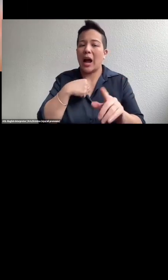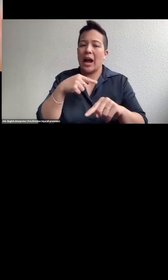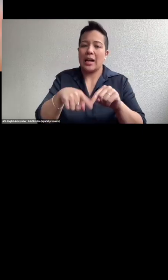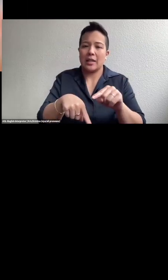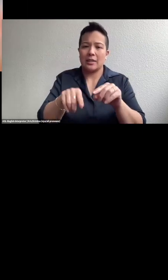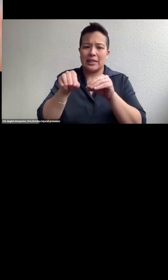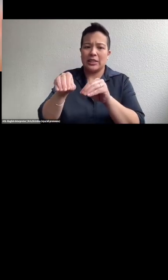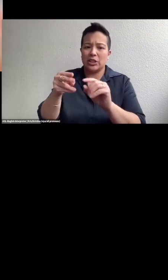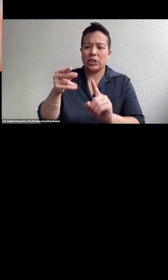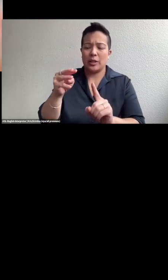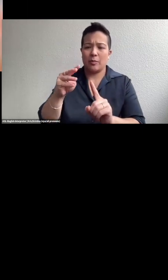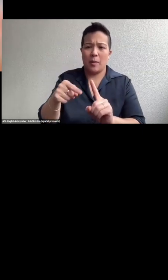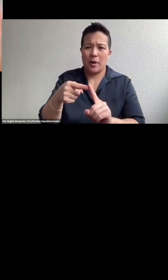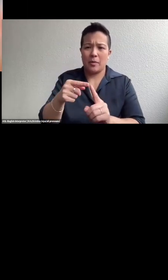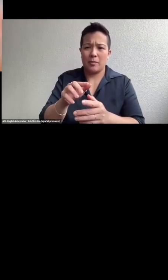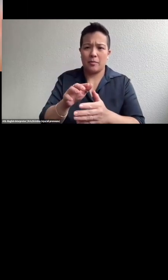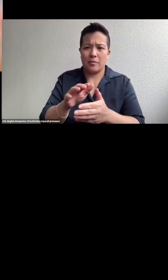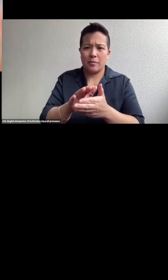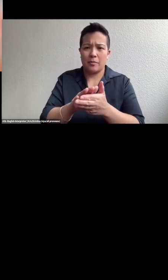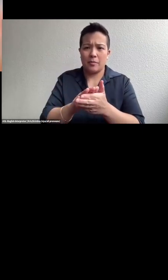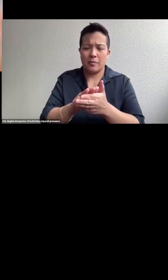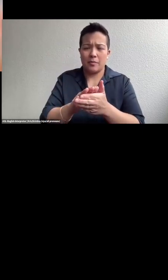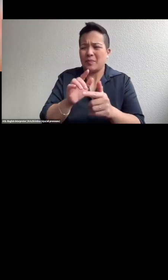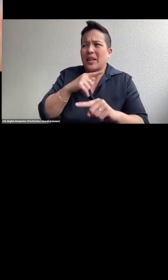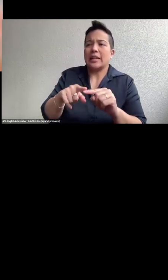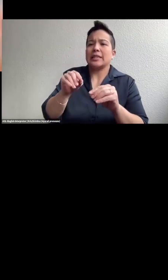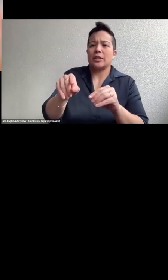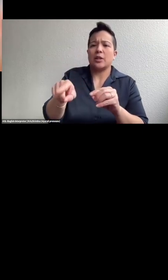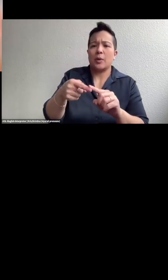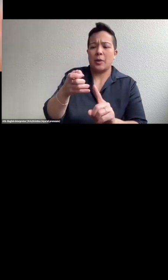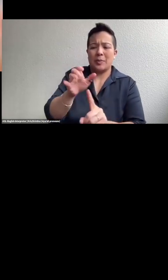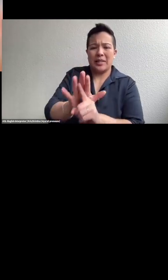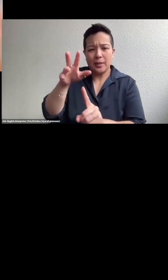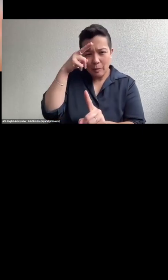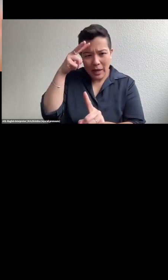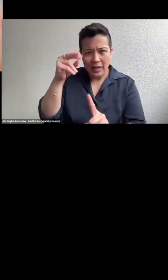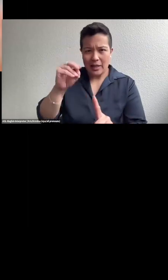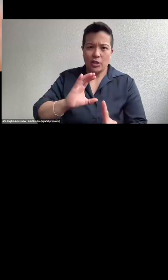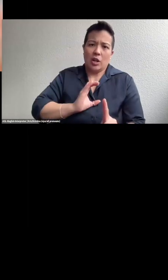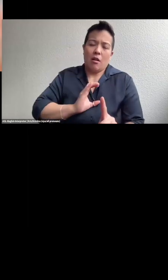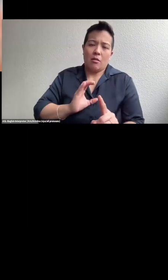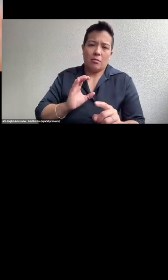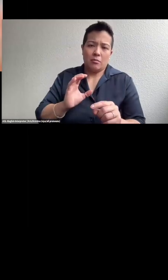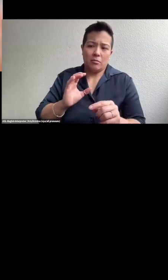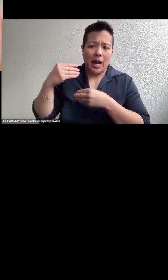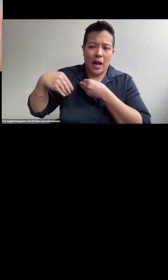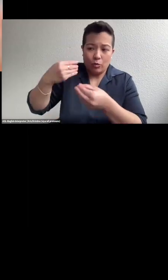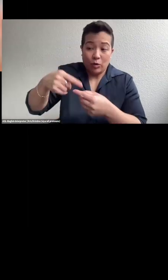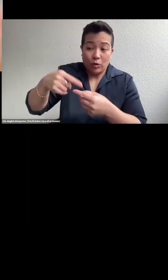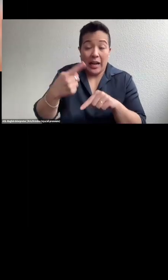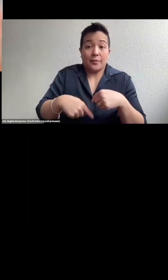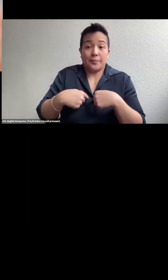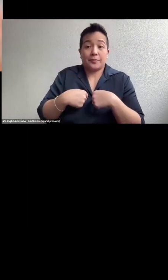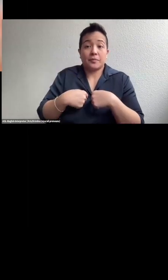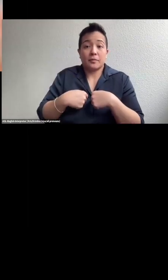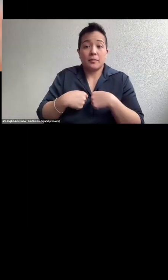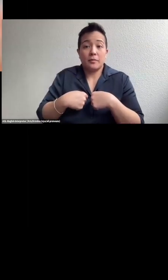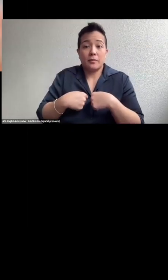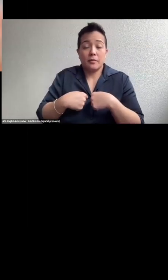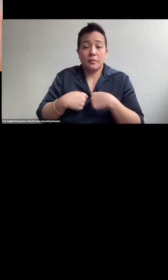about his Mexican and Chicano heritage, I can expose